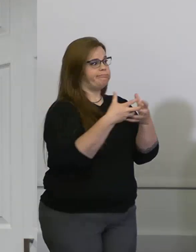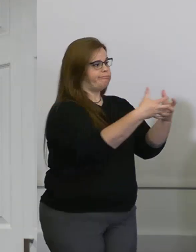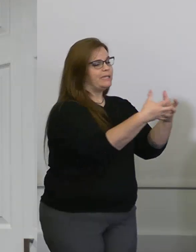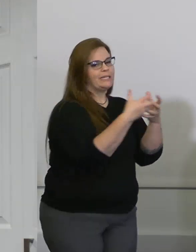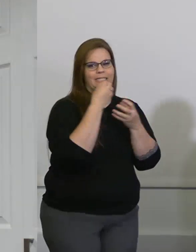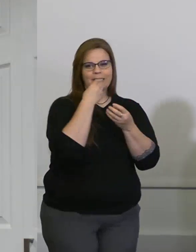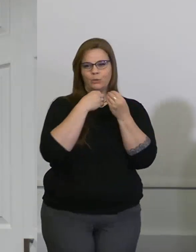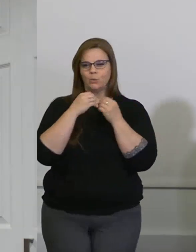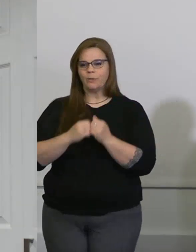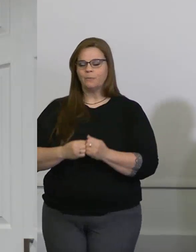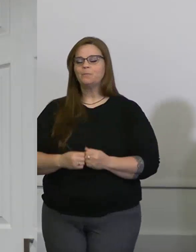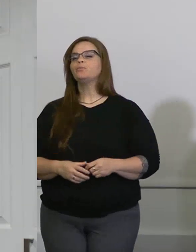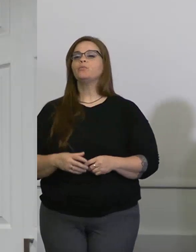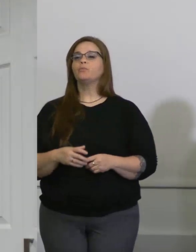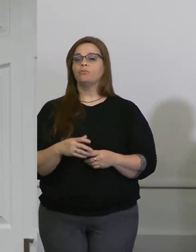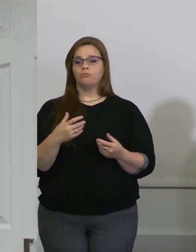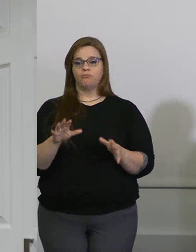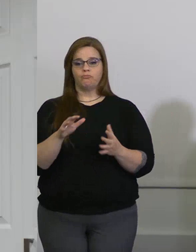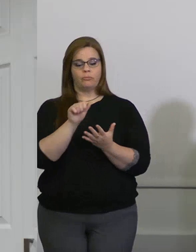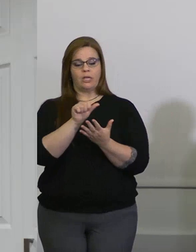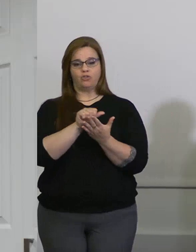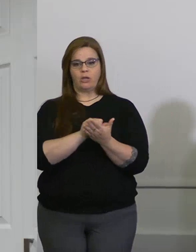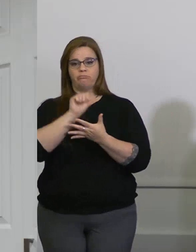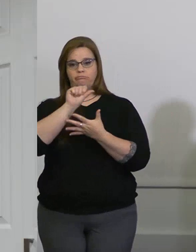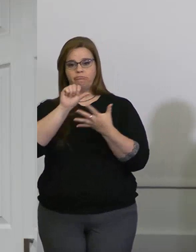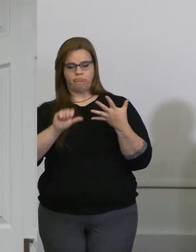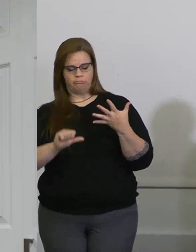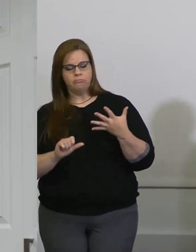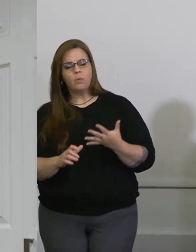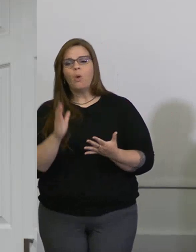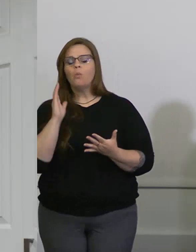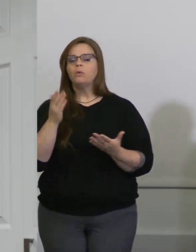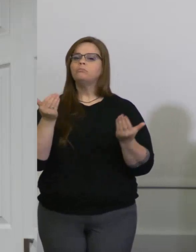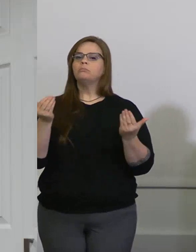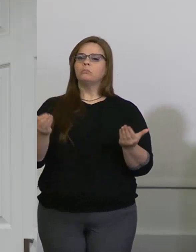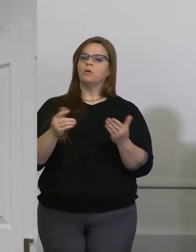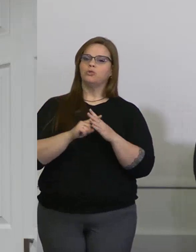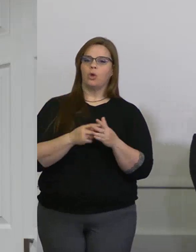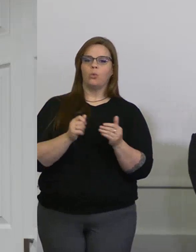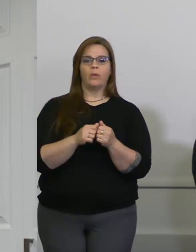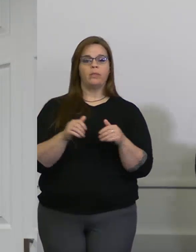So that's the agenda. I'll get started with the introduction to I Accessible.